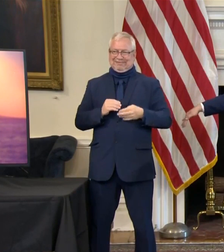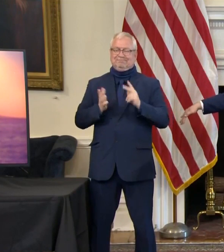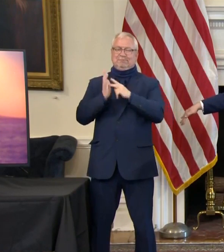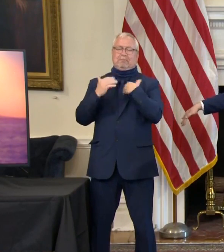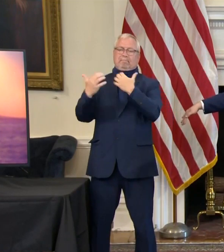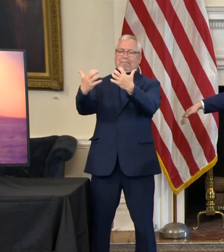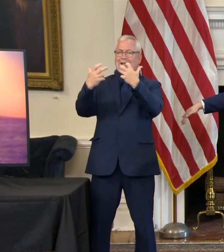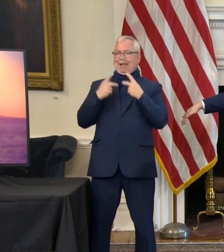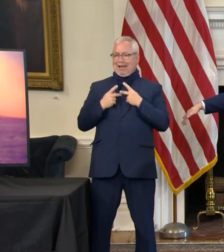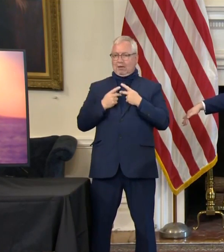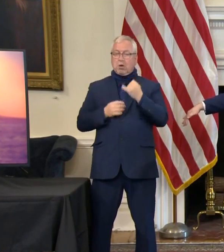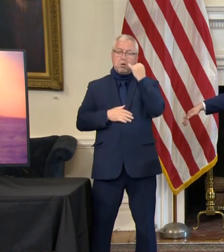LET’S LOVE THINGS DOWN.